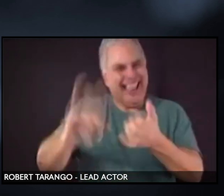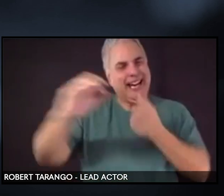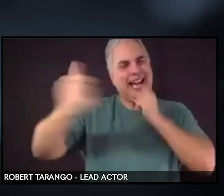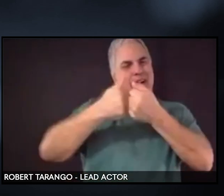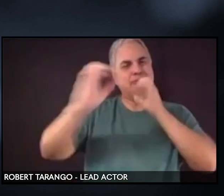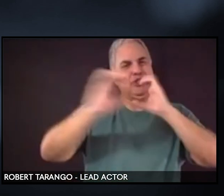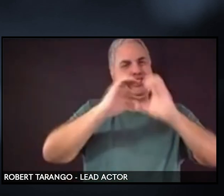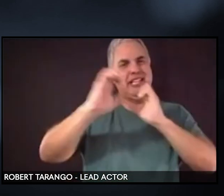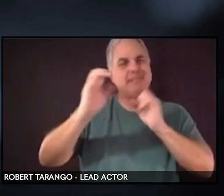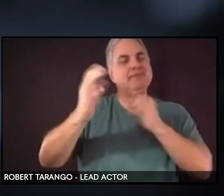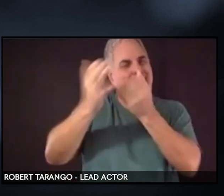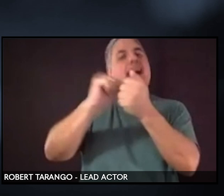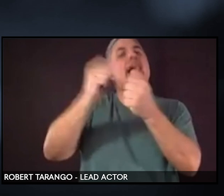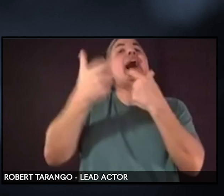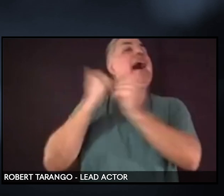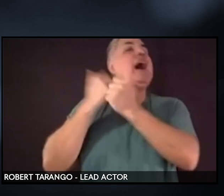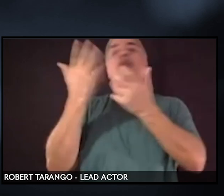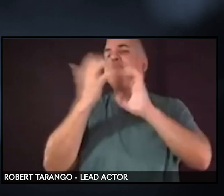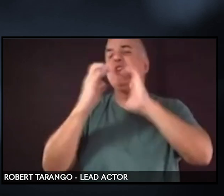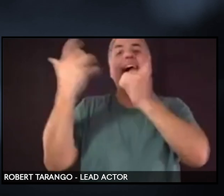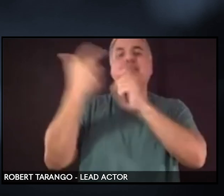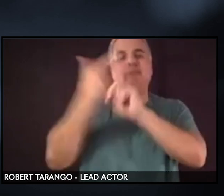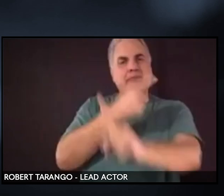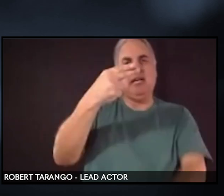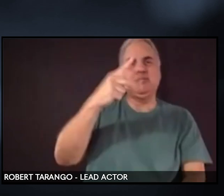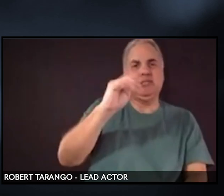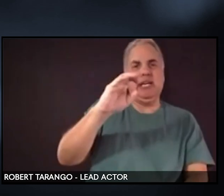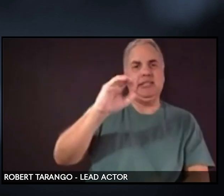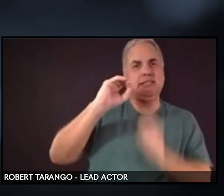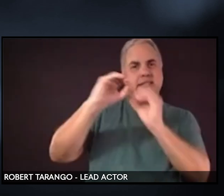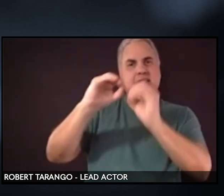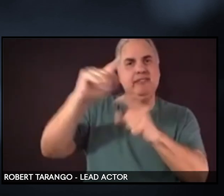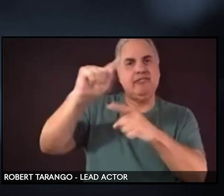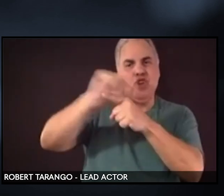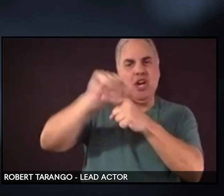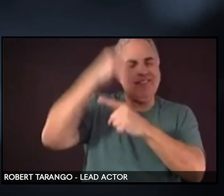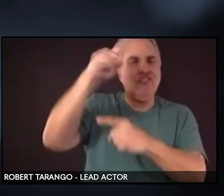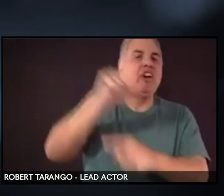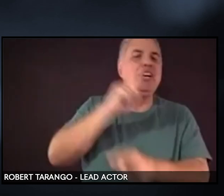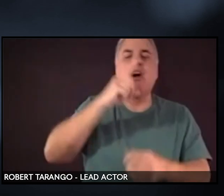can, and we can do this print on palm thing, writing on somebody's hand." And